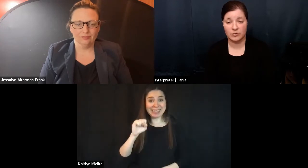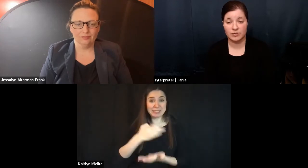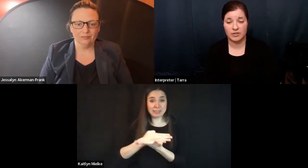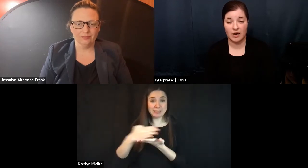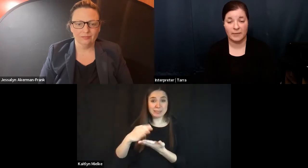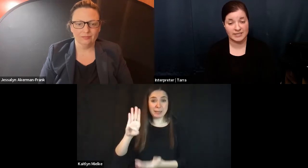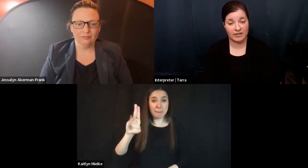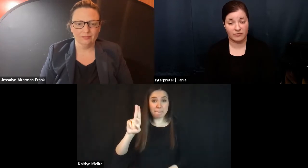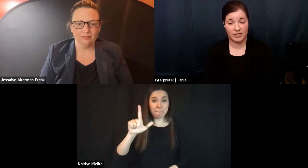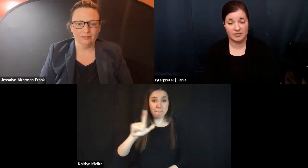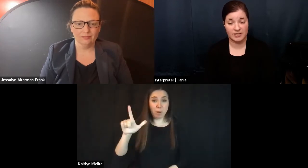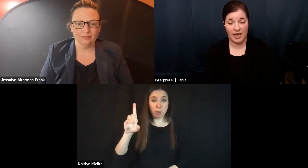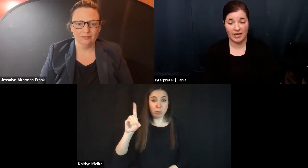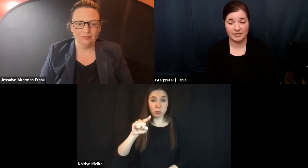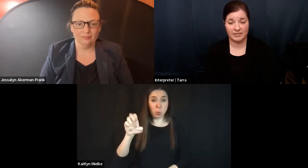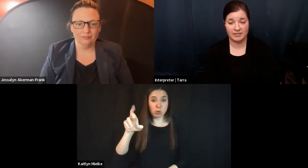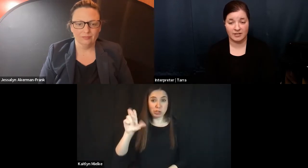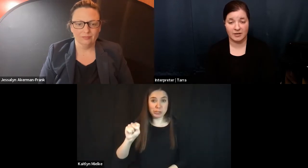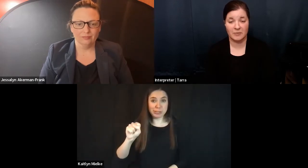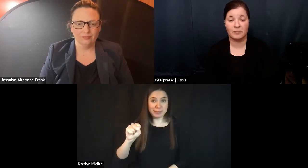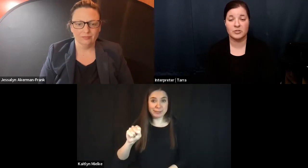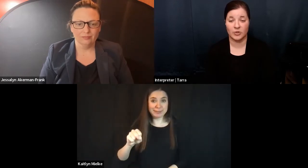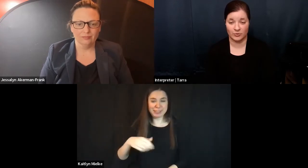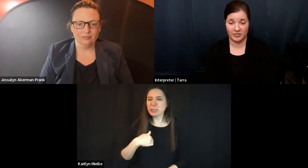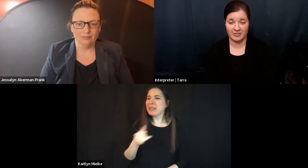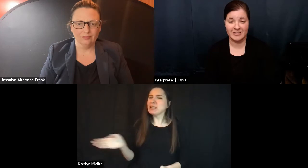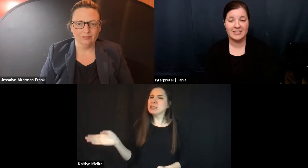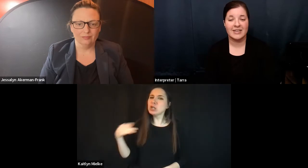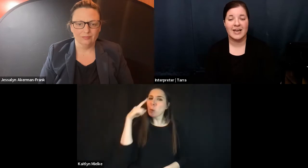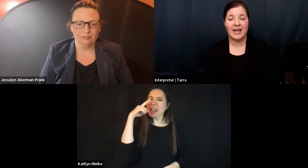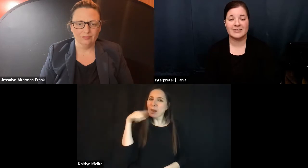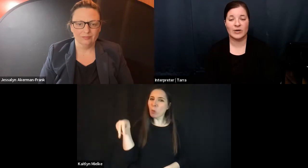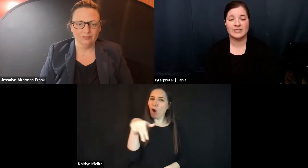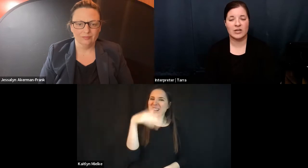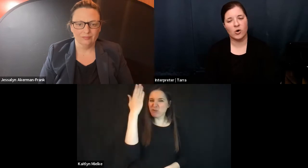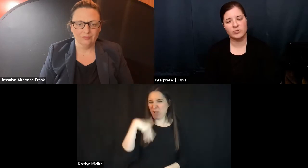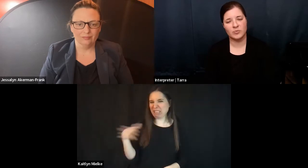building.